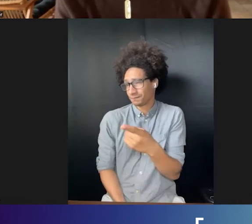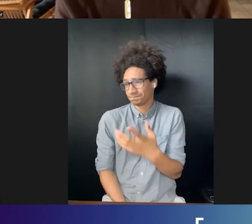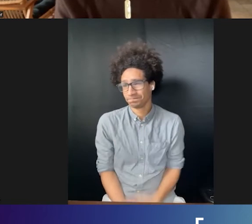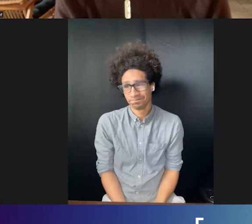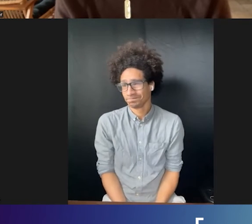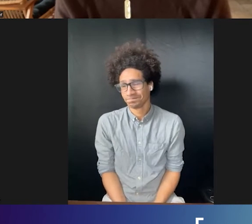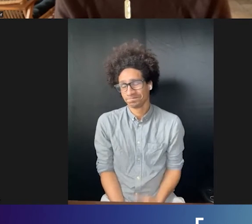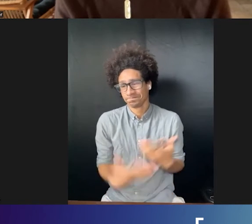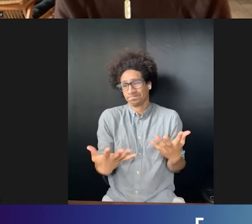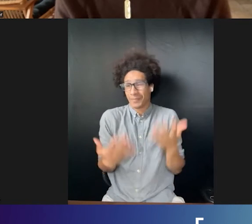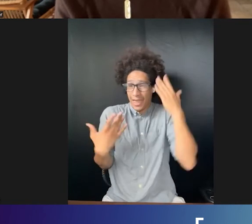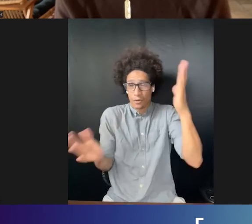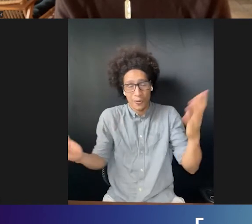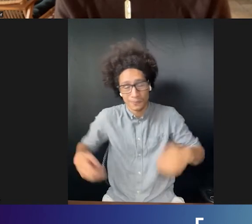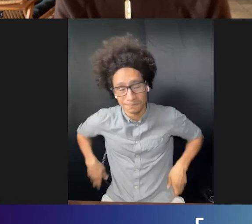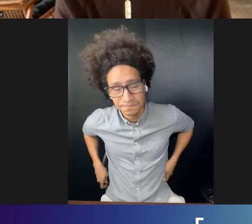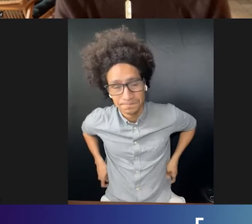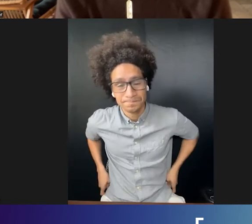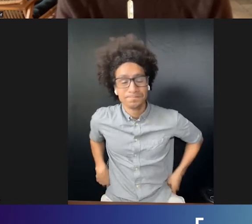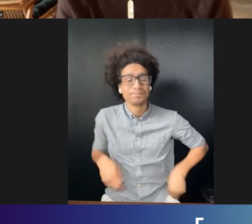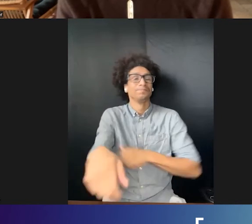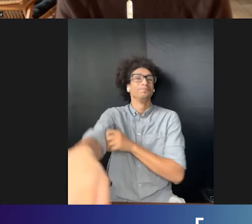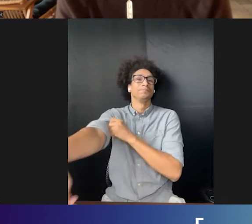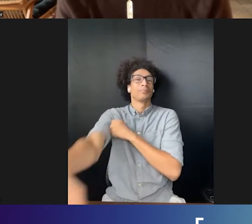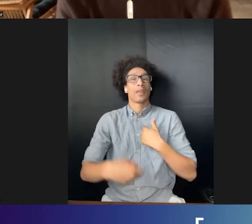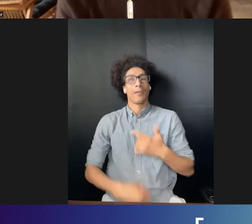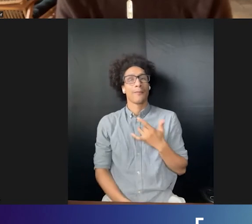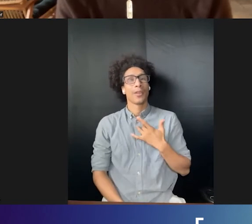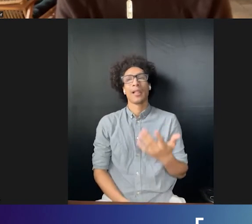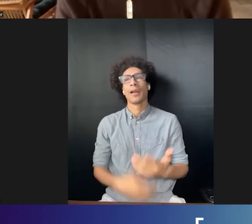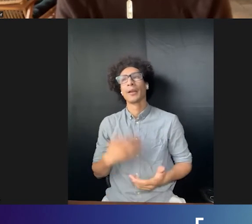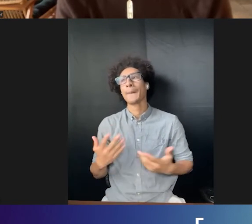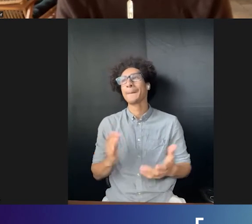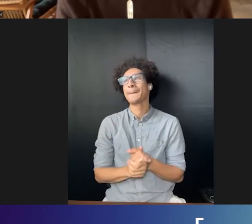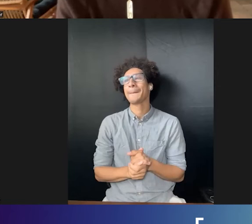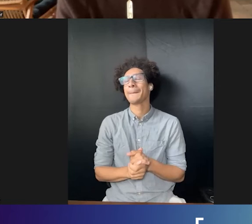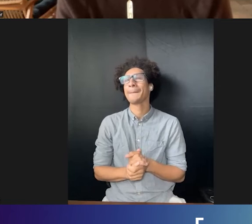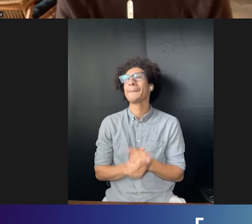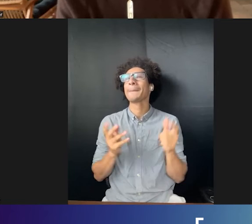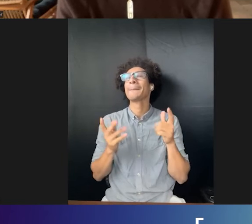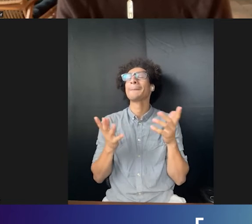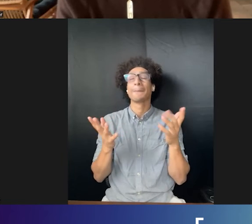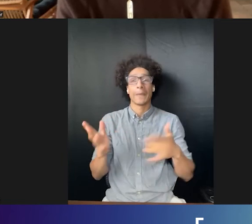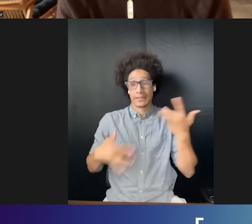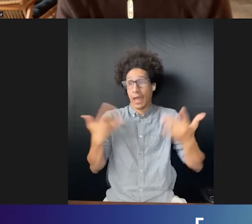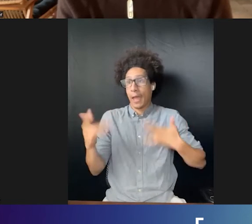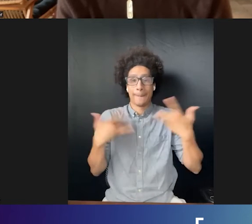I, I feel like there's, you know, so much to be said for the excitement level that somebody comes into the meeting with.